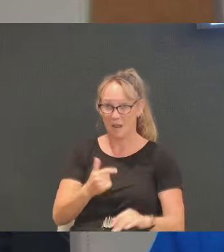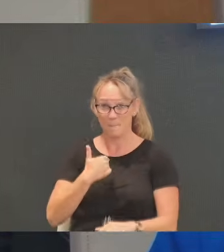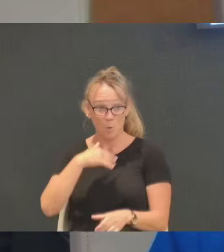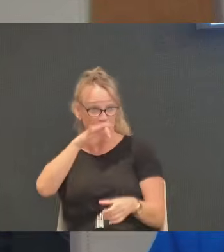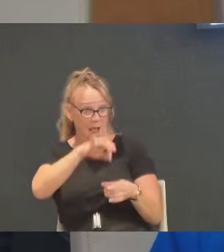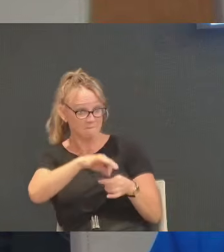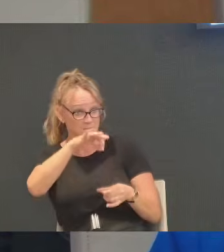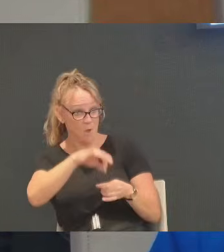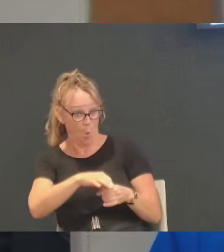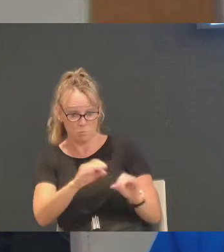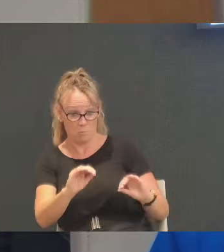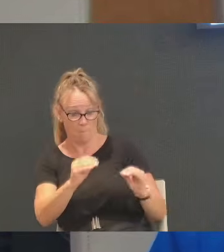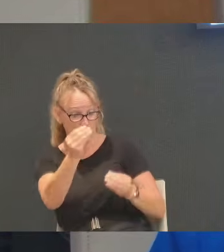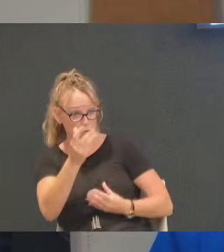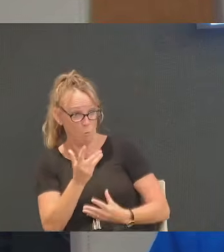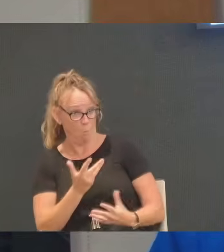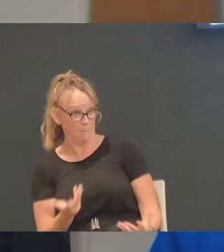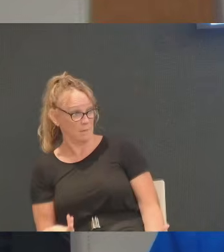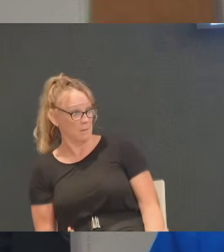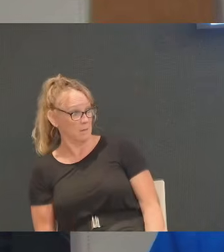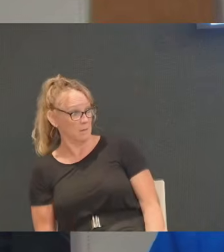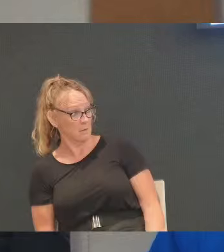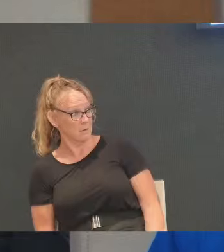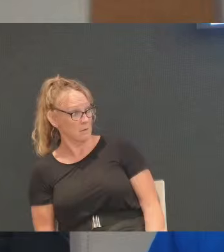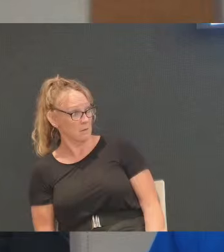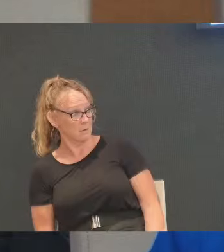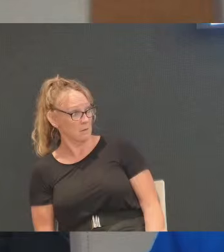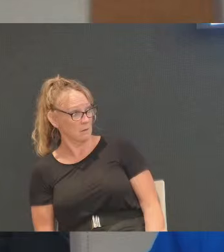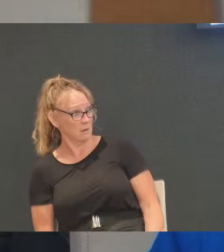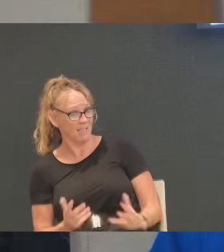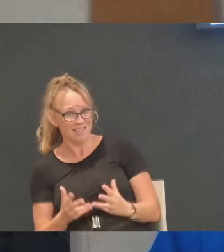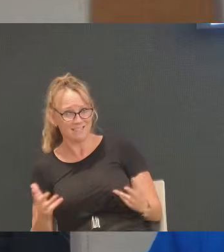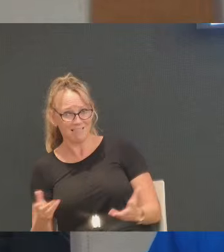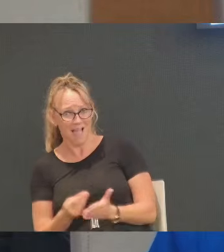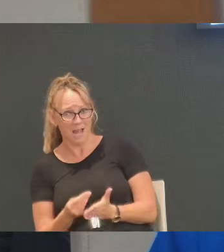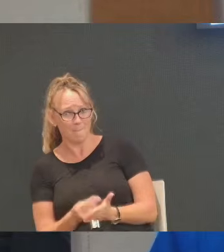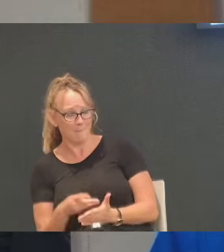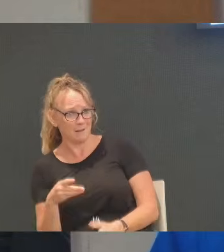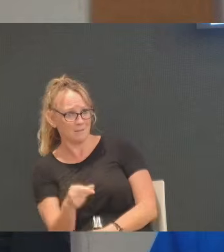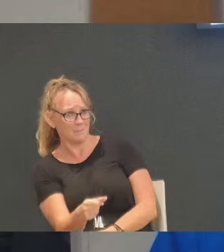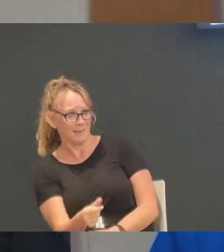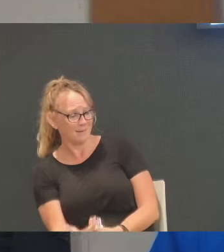that. So, now they're just sitting blank. And we we spent a lot of money on it. So,